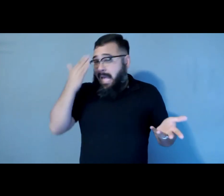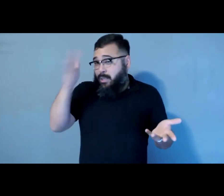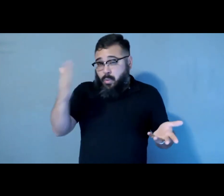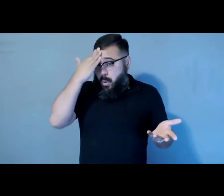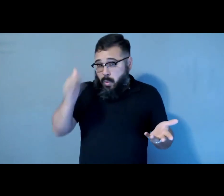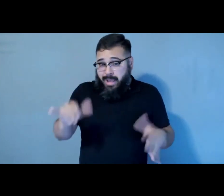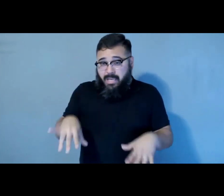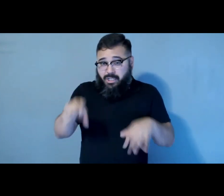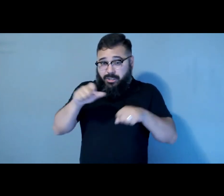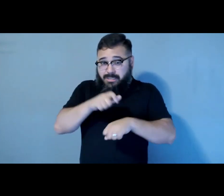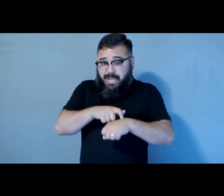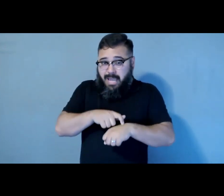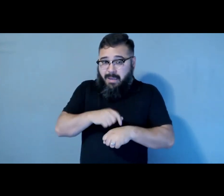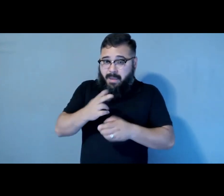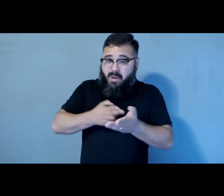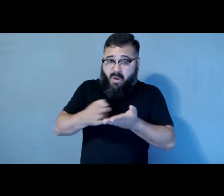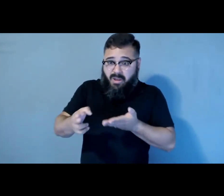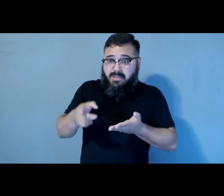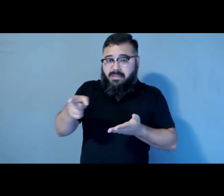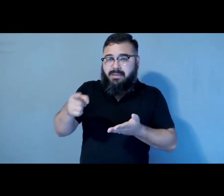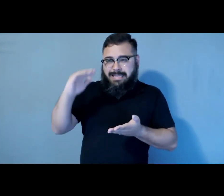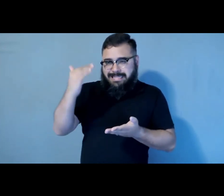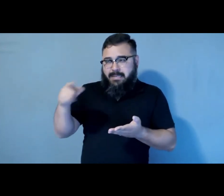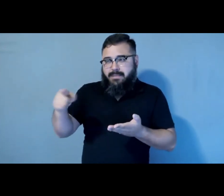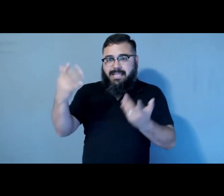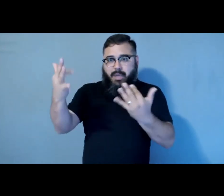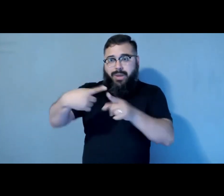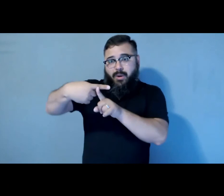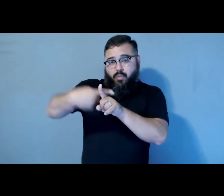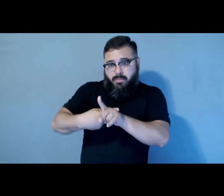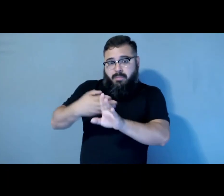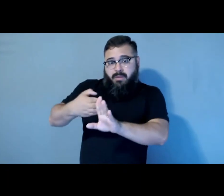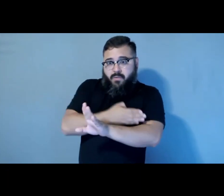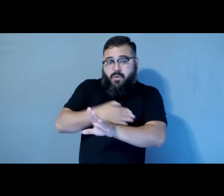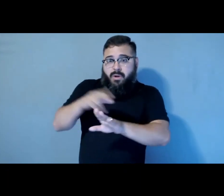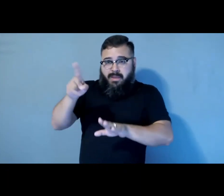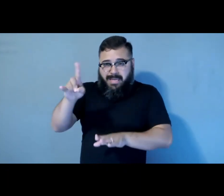and frankly, it sounds like they waited a month before they did anything and so that's very concerning,